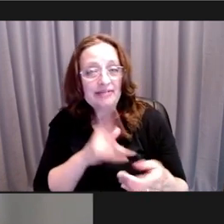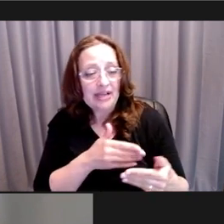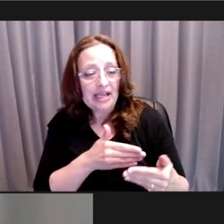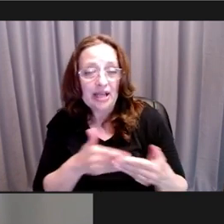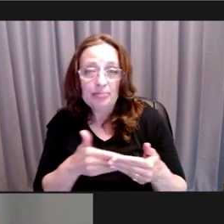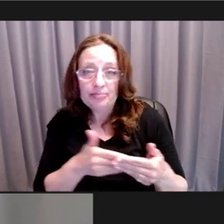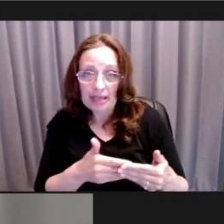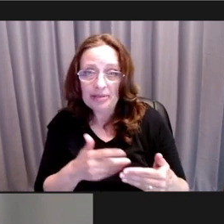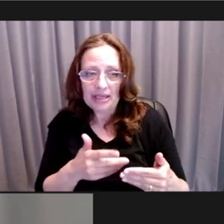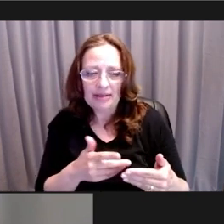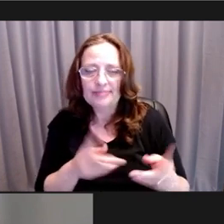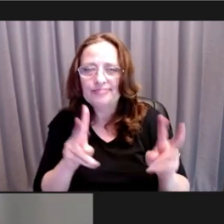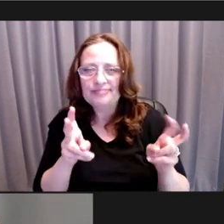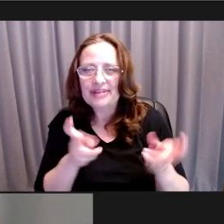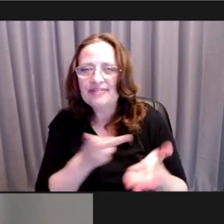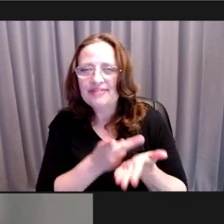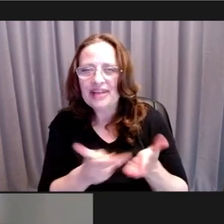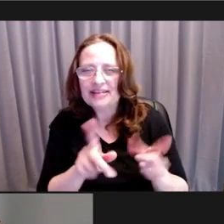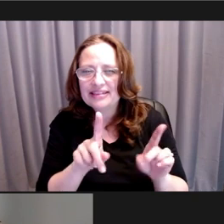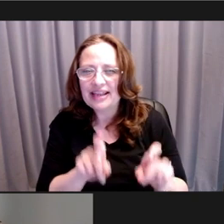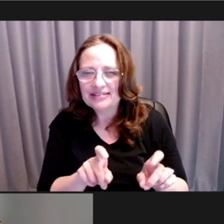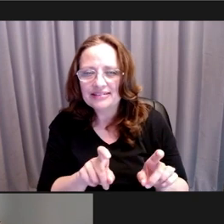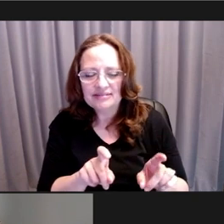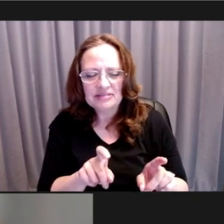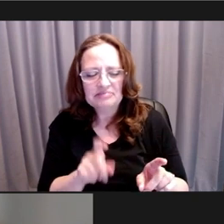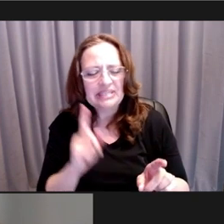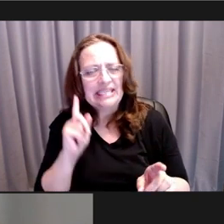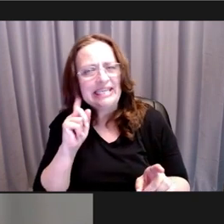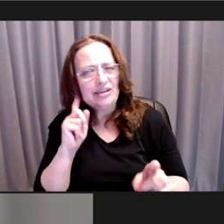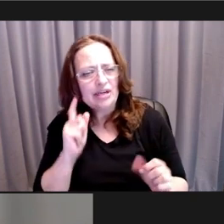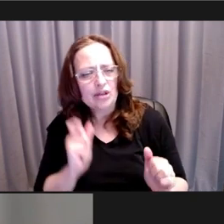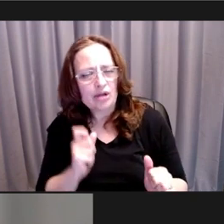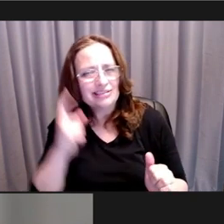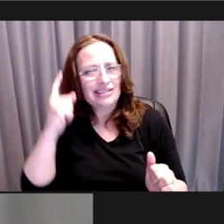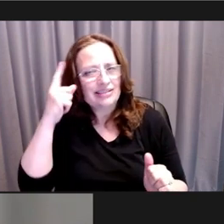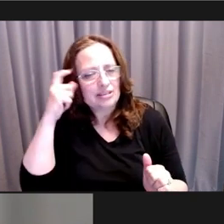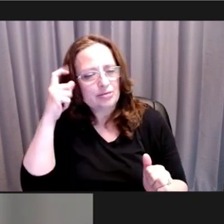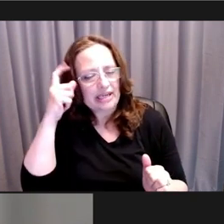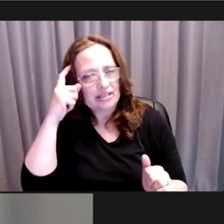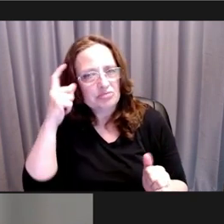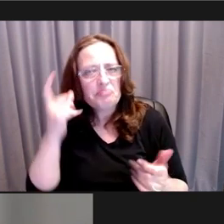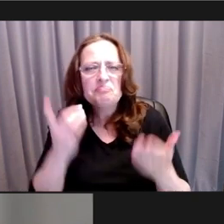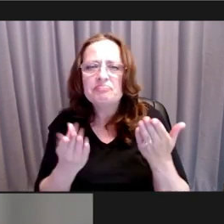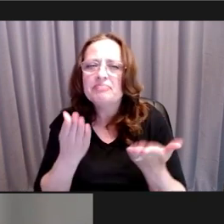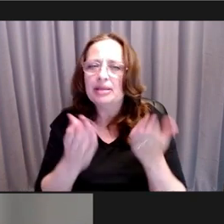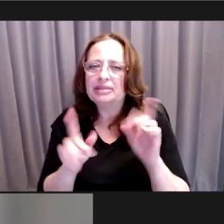Potentially within the first... A week or two later. And you would do